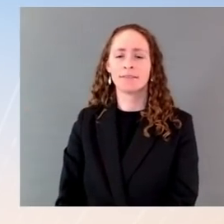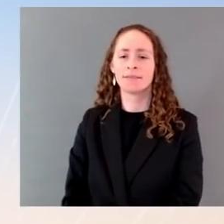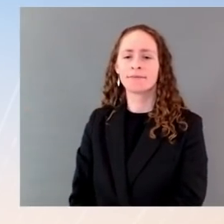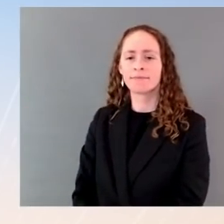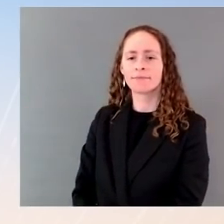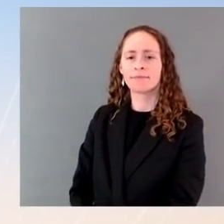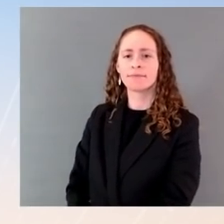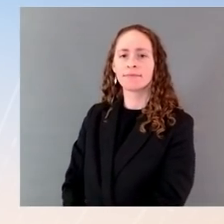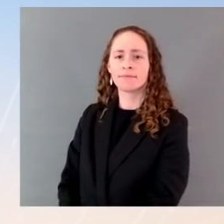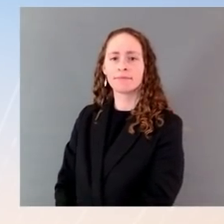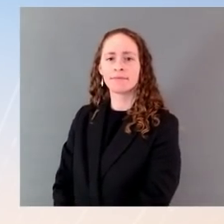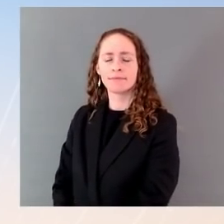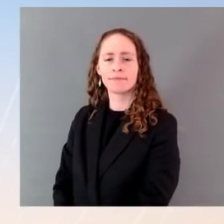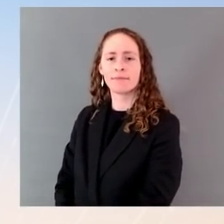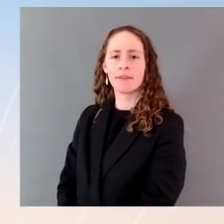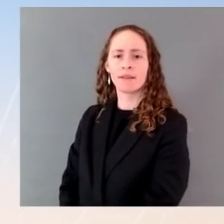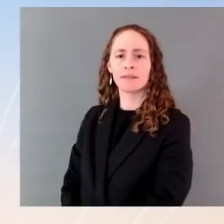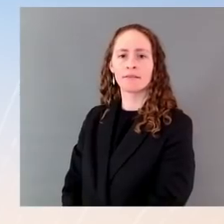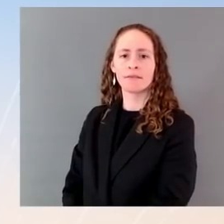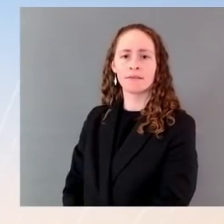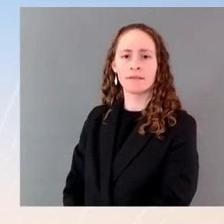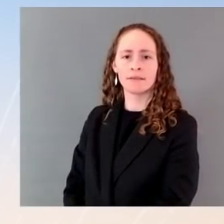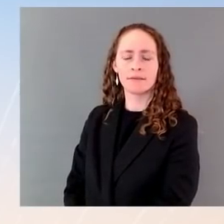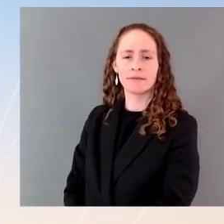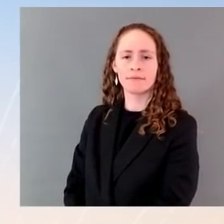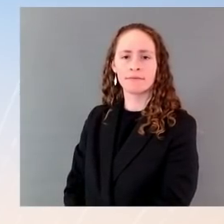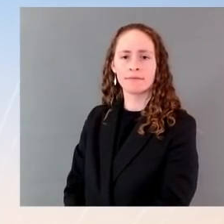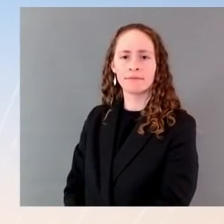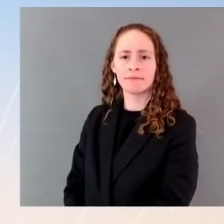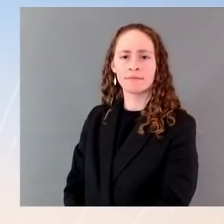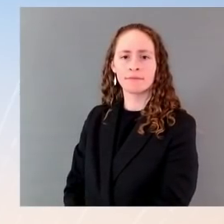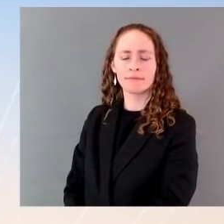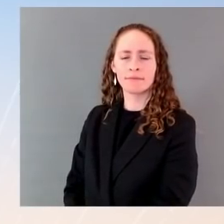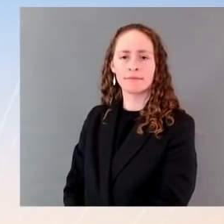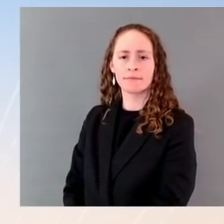Mr. Sullivan: Again, I'm not going to get into the details or characterize what President Putin said.